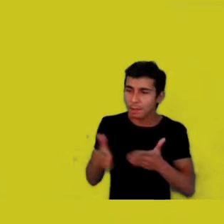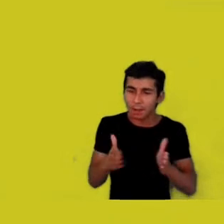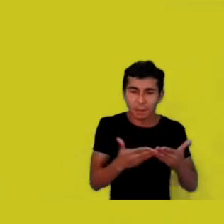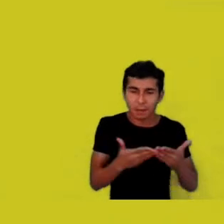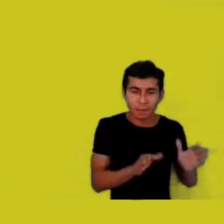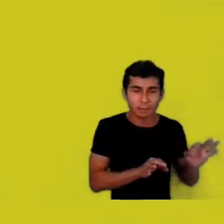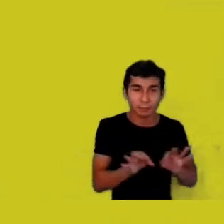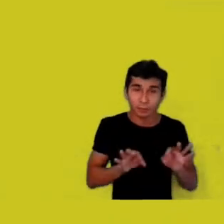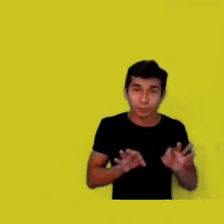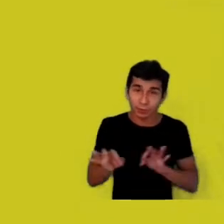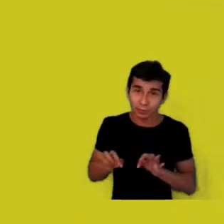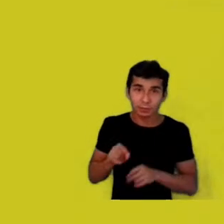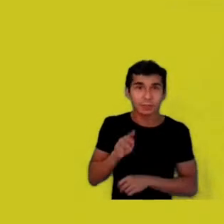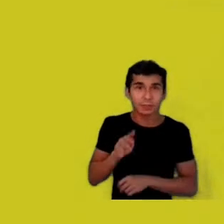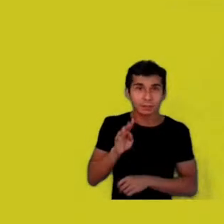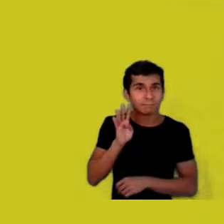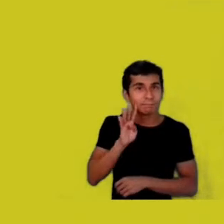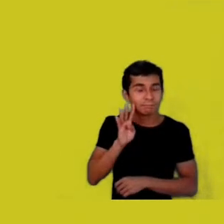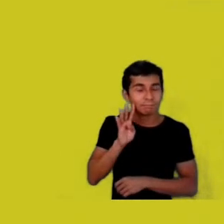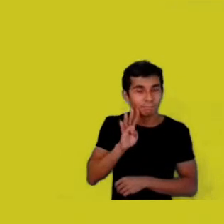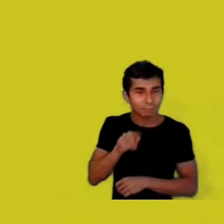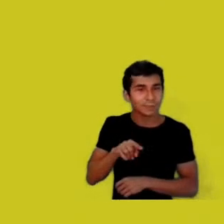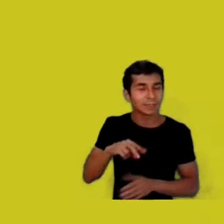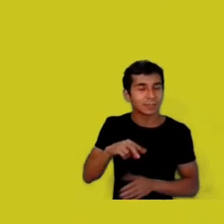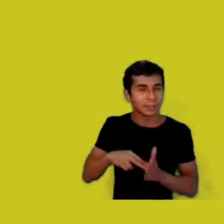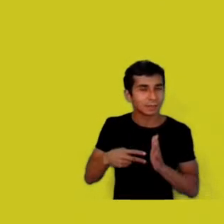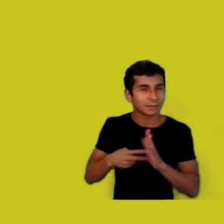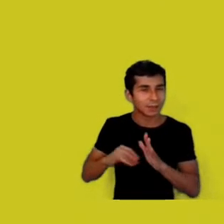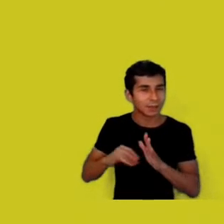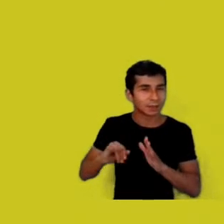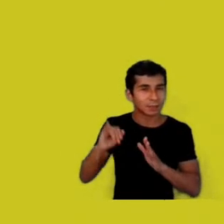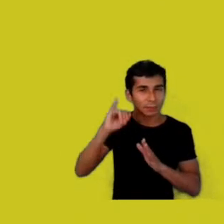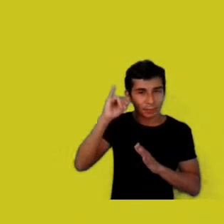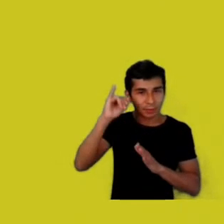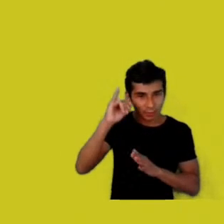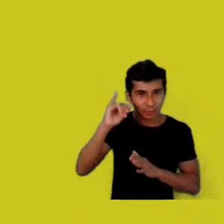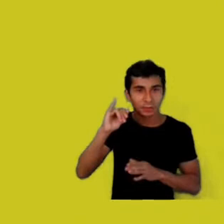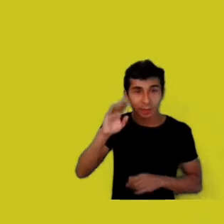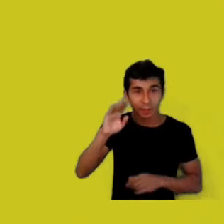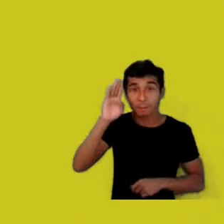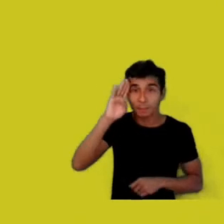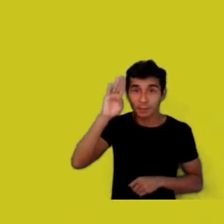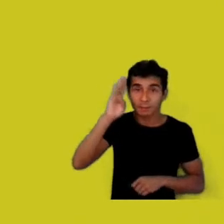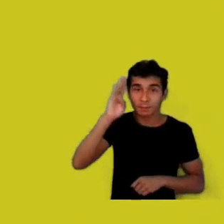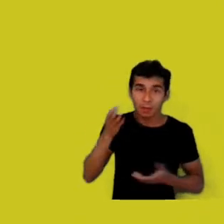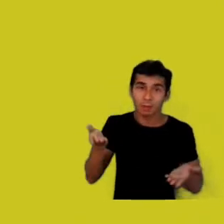and that’s very meaningful in these times,